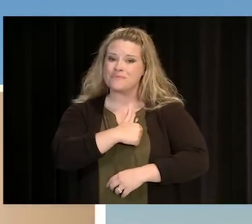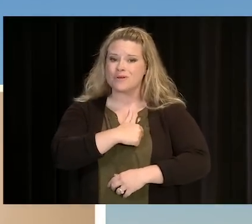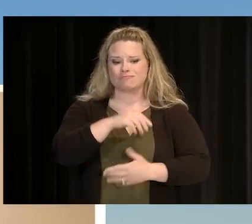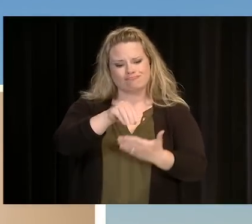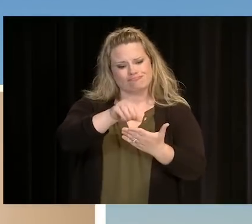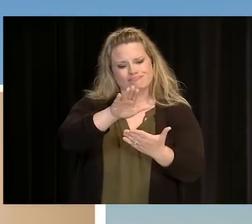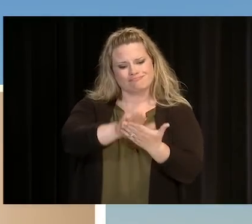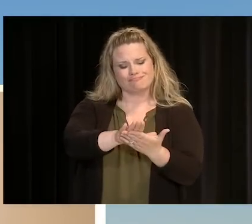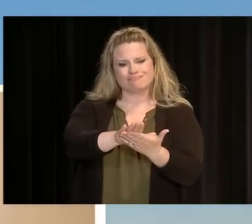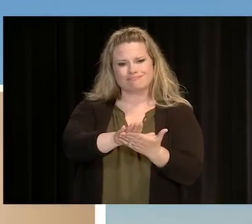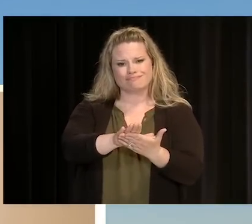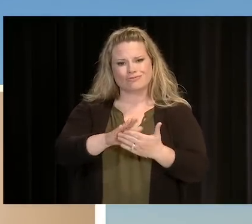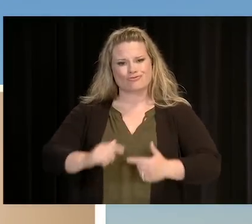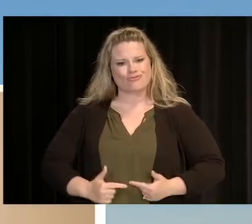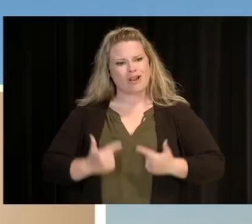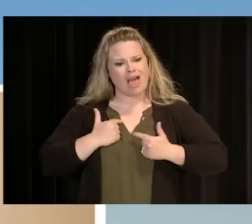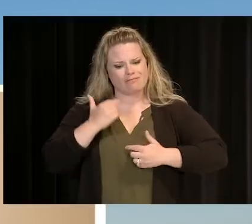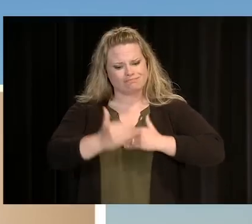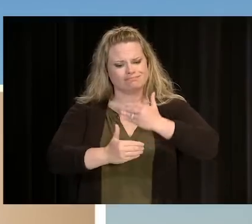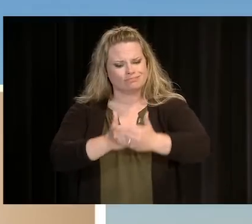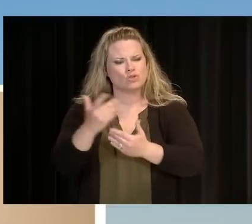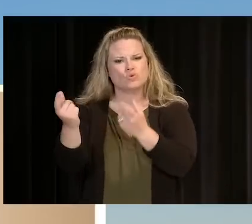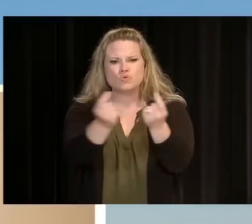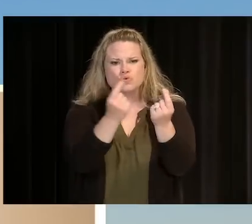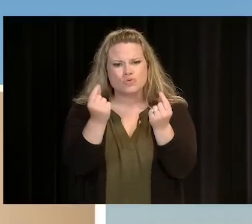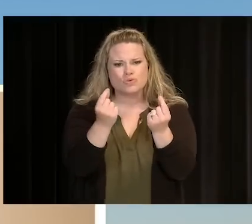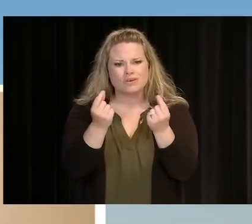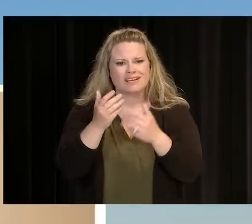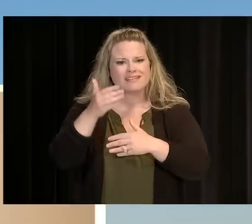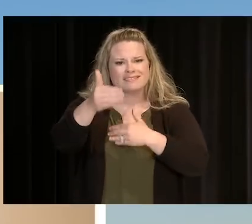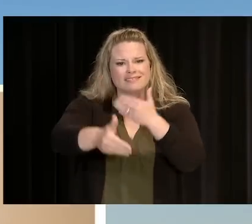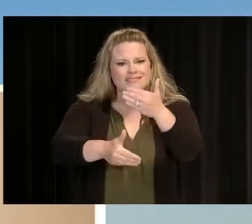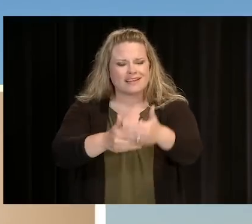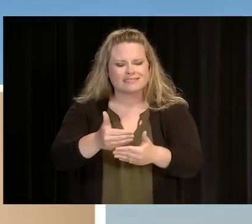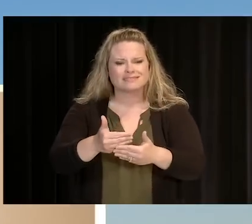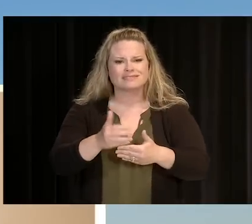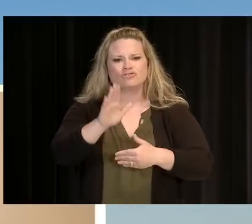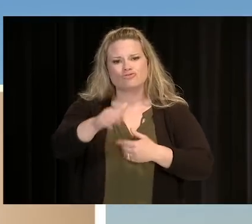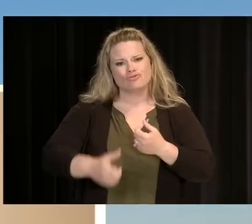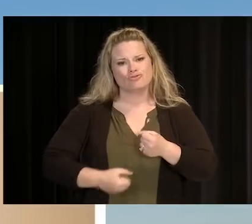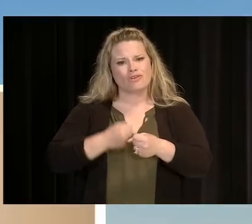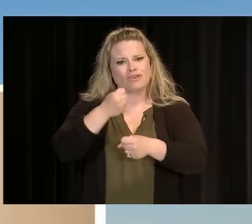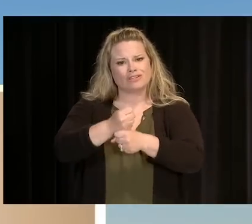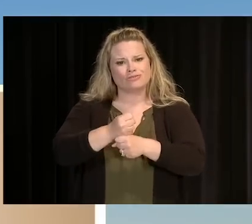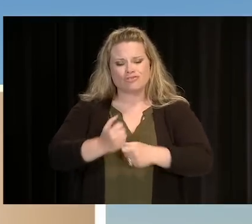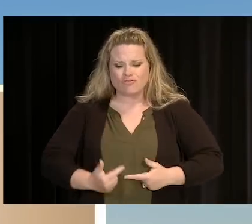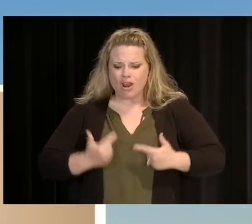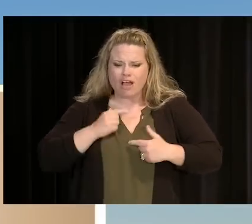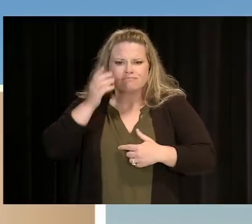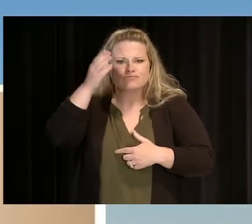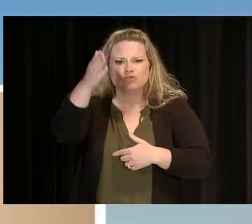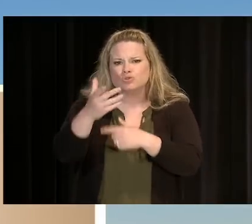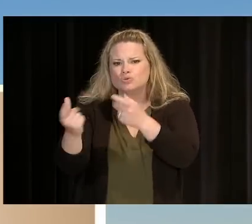WE ARE ABOUT TO WRITE THE NEXT CHAPTER OF OUR LIVES. WHAT DO YOU WANT YOURS TO SAY? HOW DO YOU WANT TO LIVE THE NEXT YEARS OF YOUR LIVES?